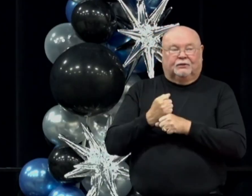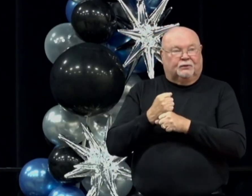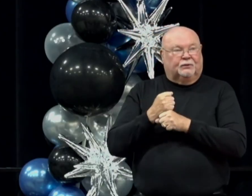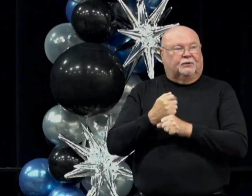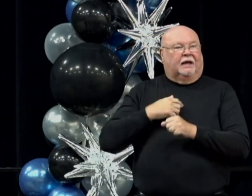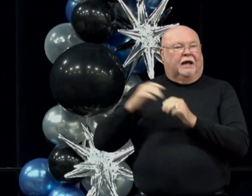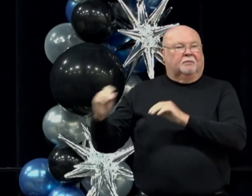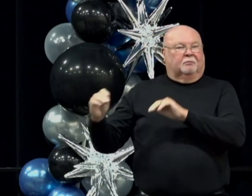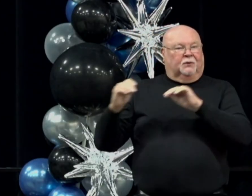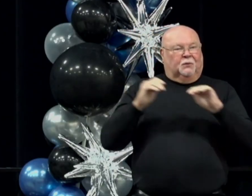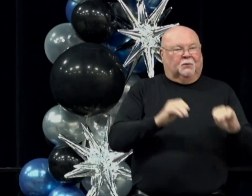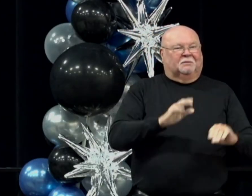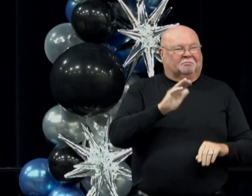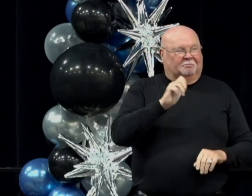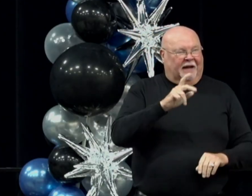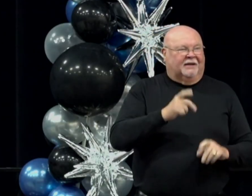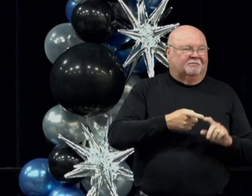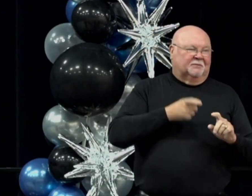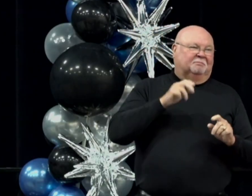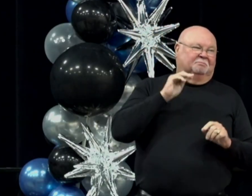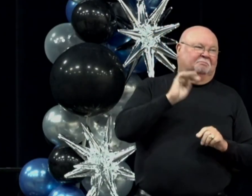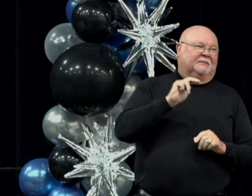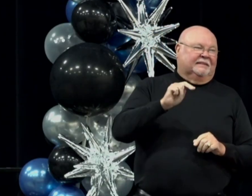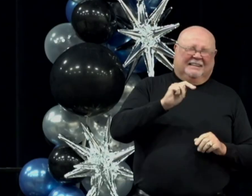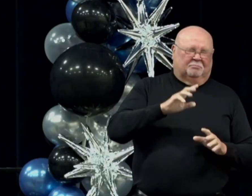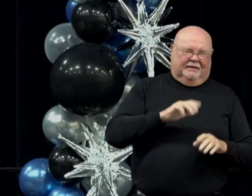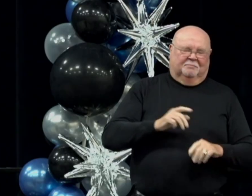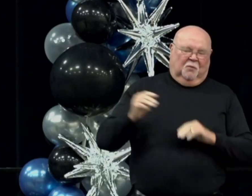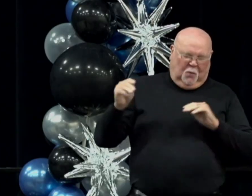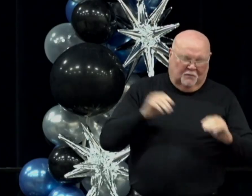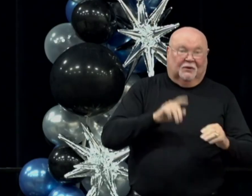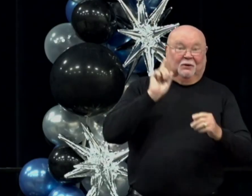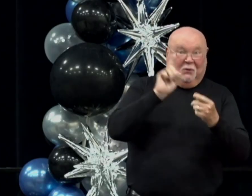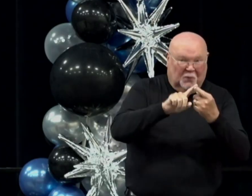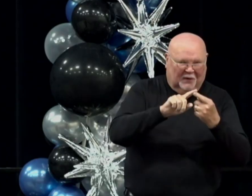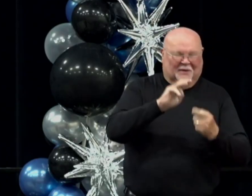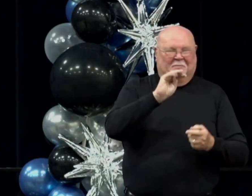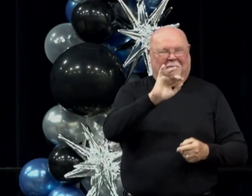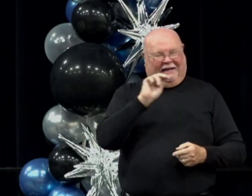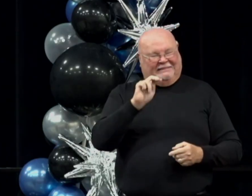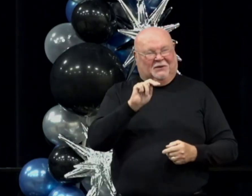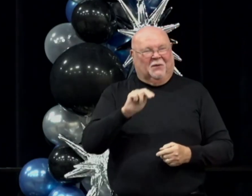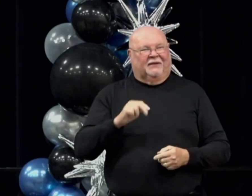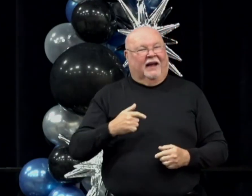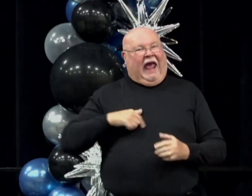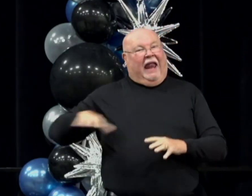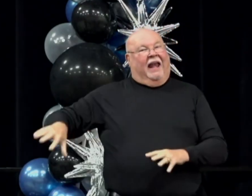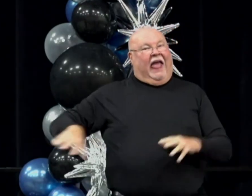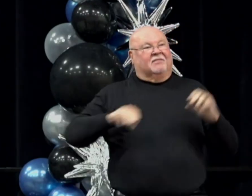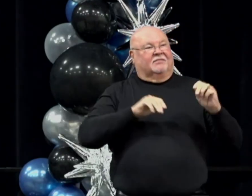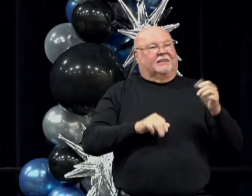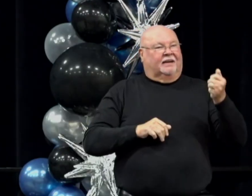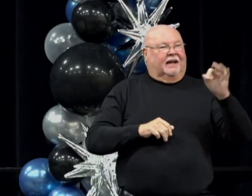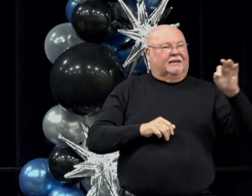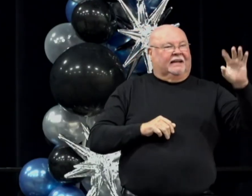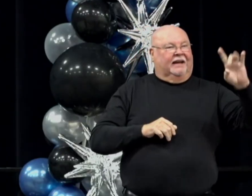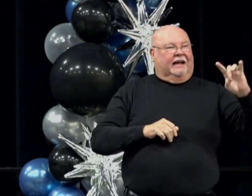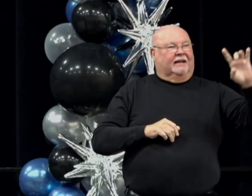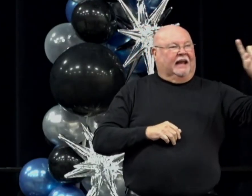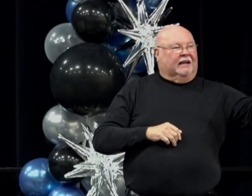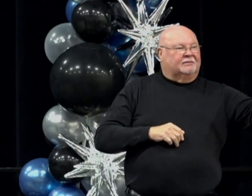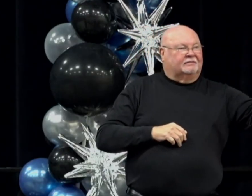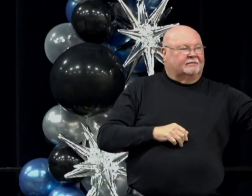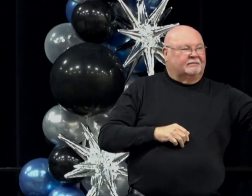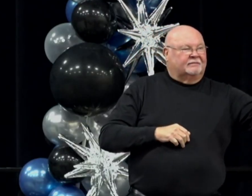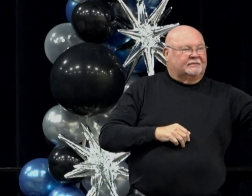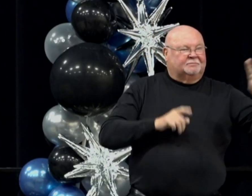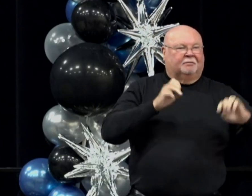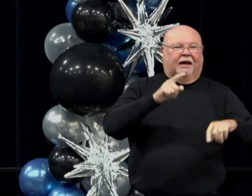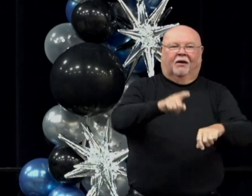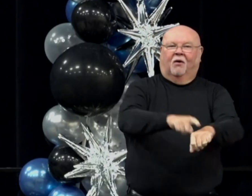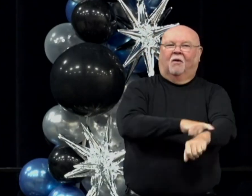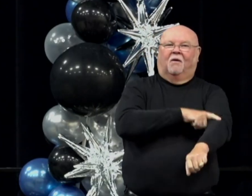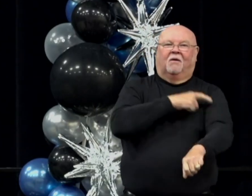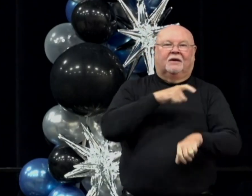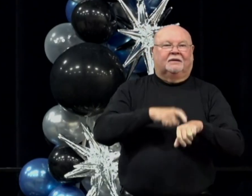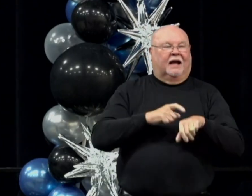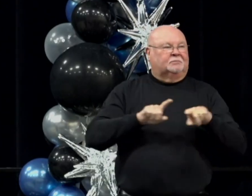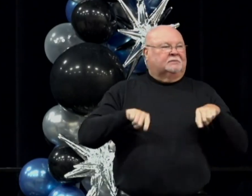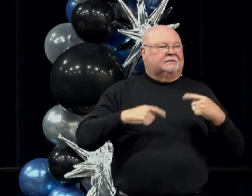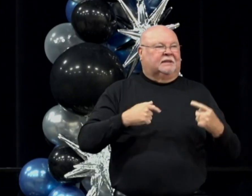You know, last year I moved back to Minnesota. I left back in 1988, and it's been a long time